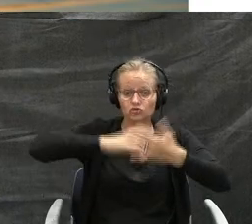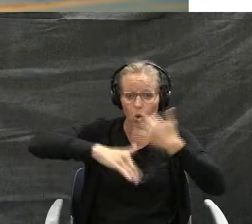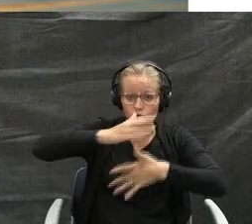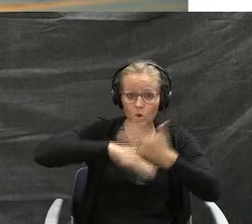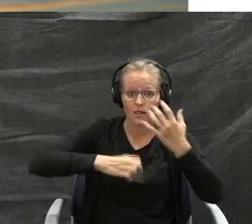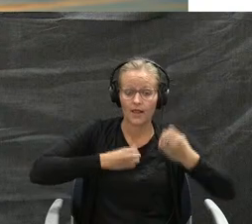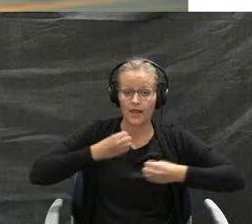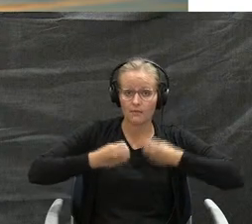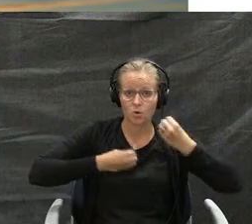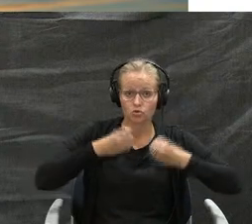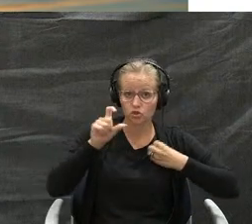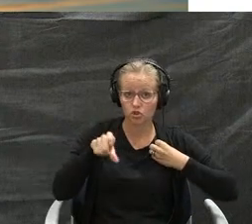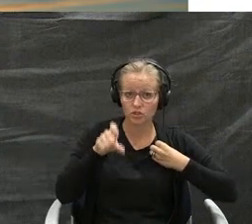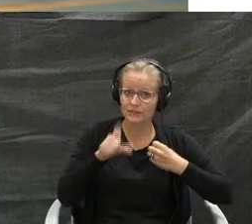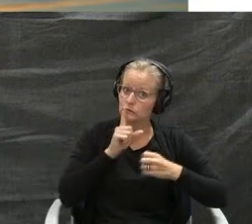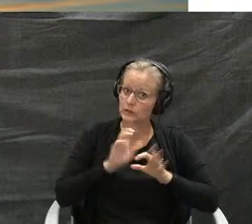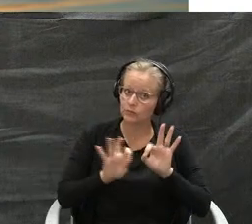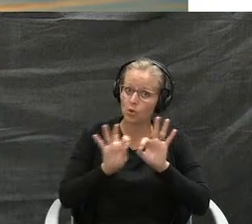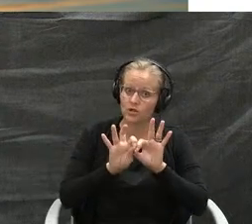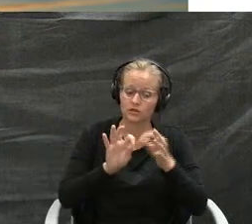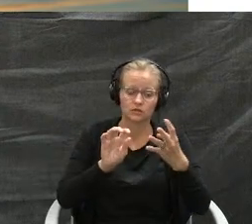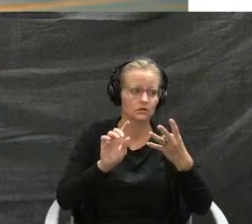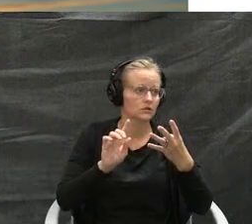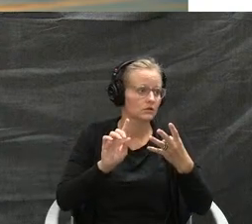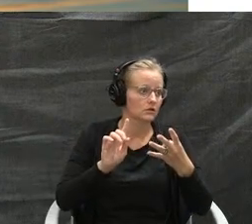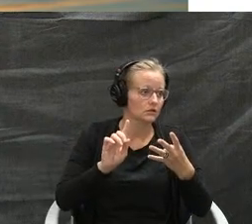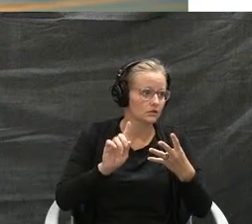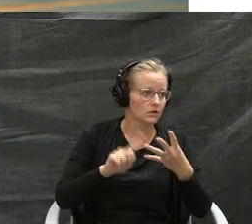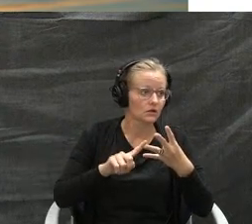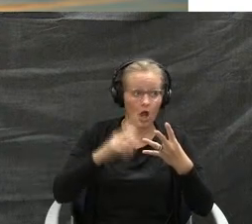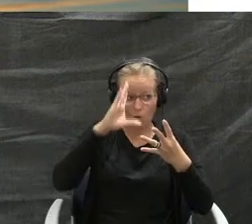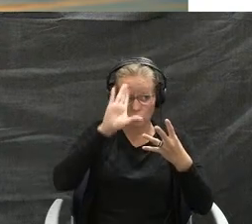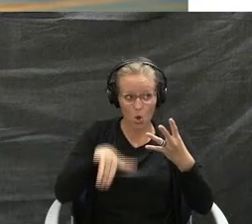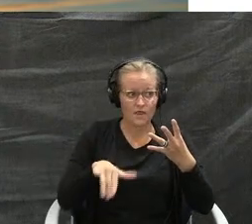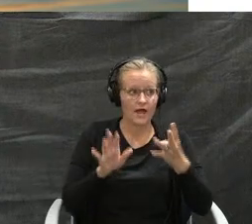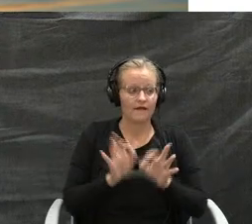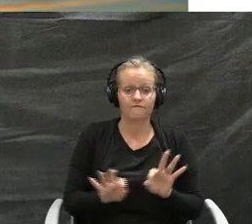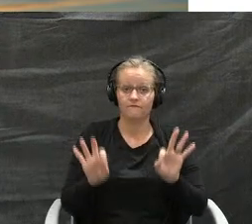our kids. We know that families are a critical part in helping